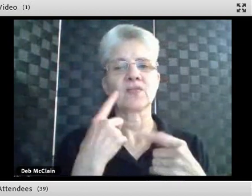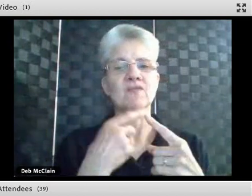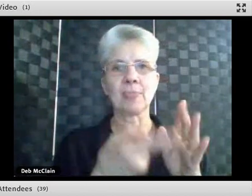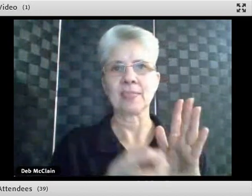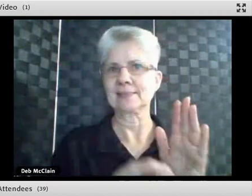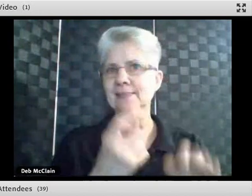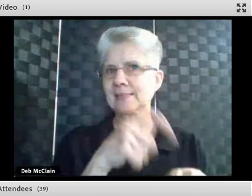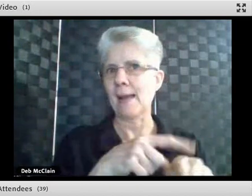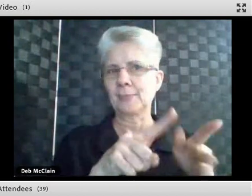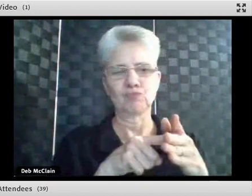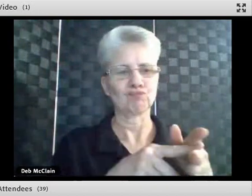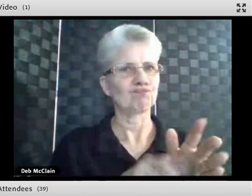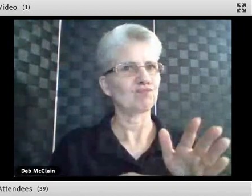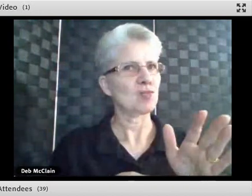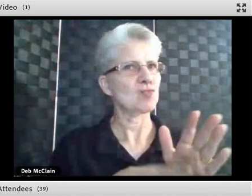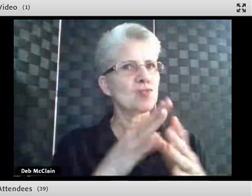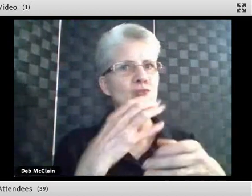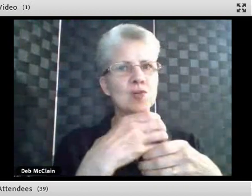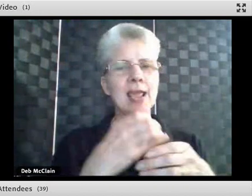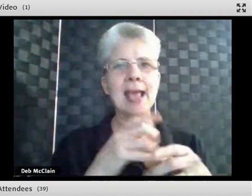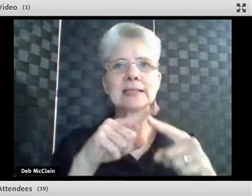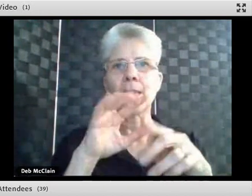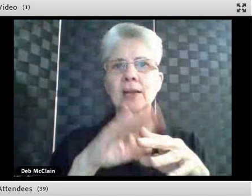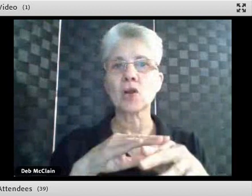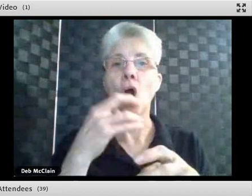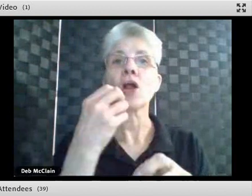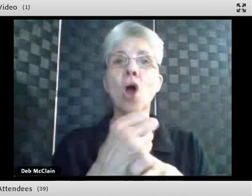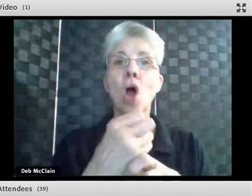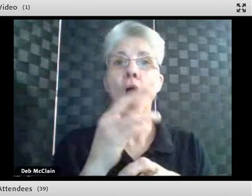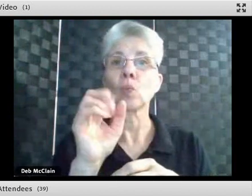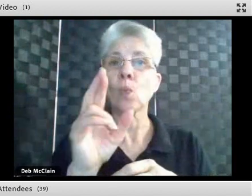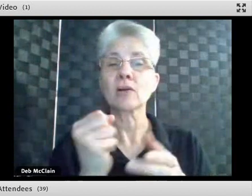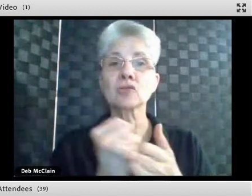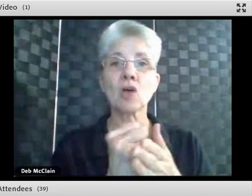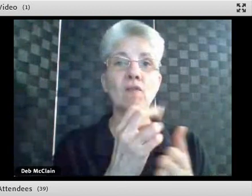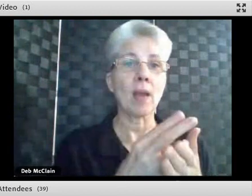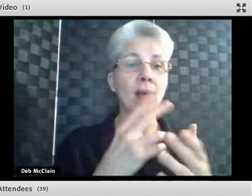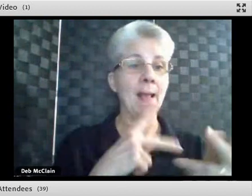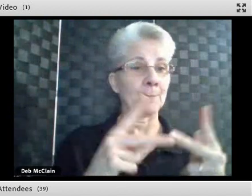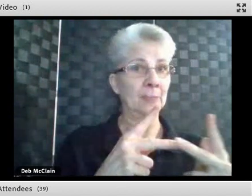it is created. It is dependent on hardware, software and humans for access,